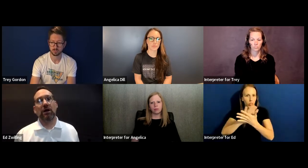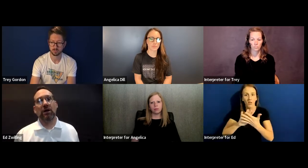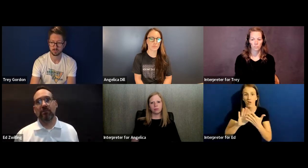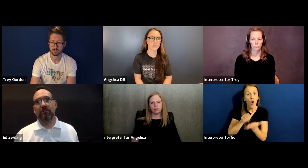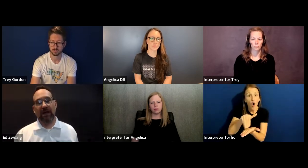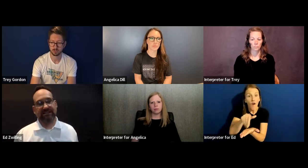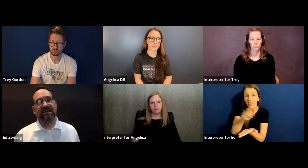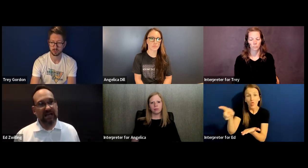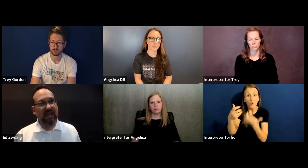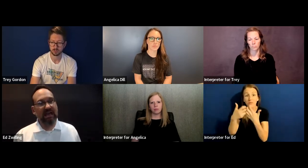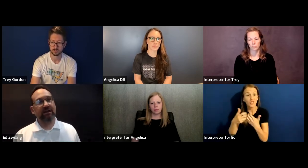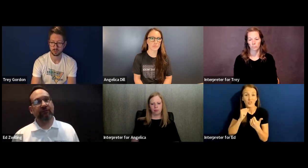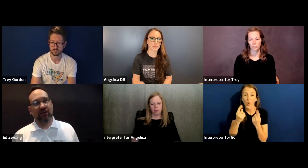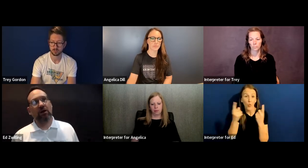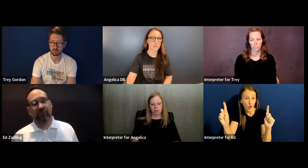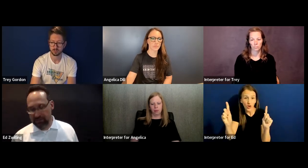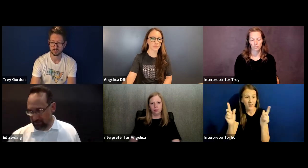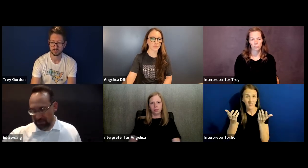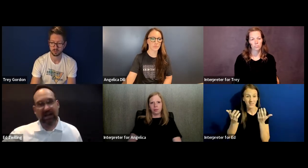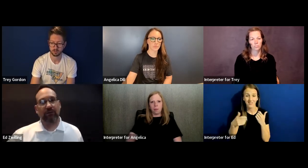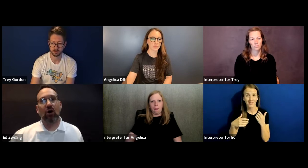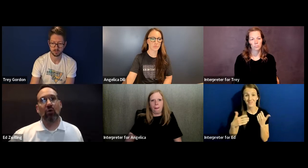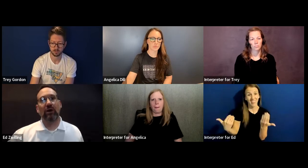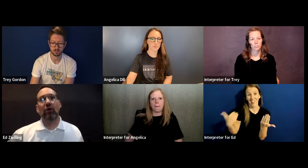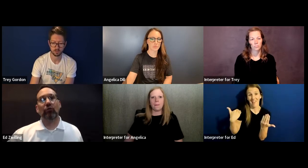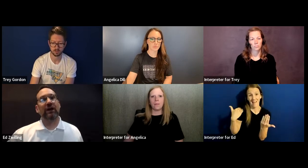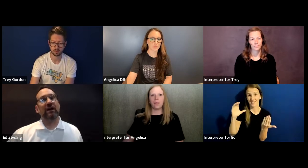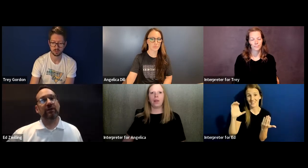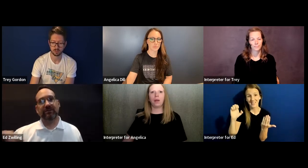um the last case i had the vri machine stayed out in the hallway the whole time because they